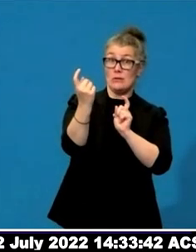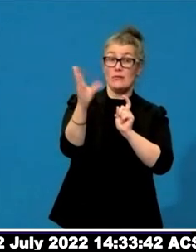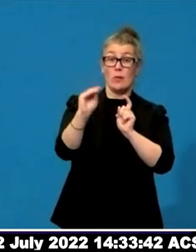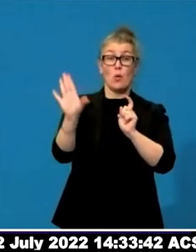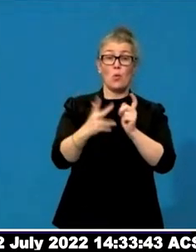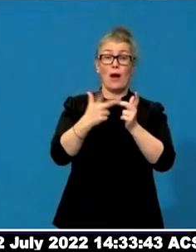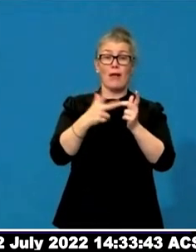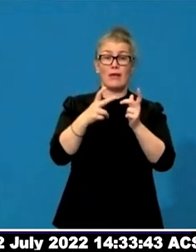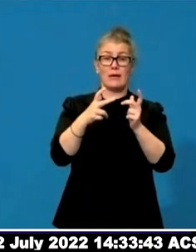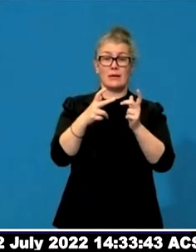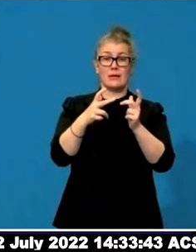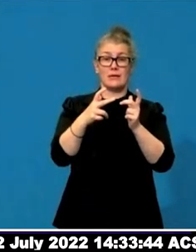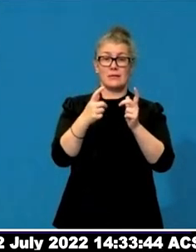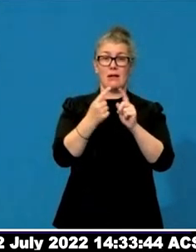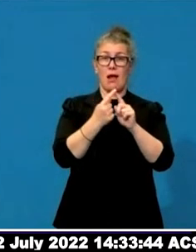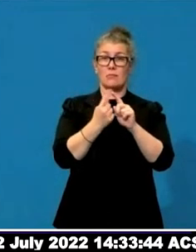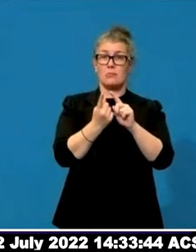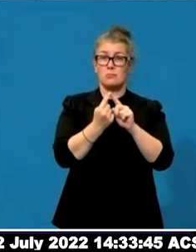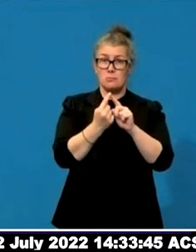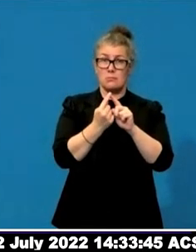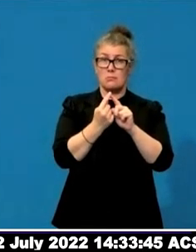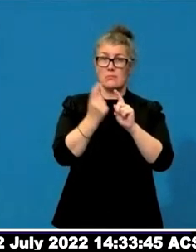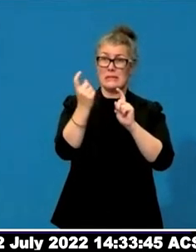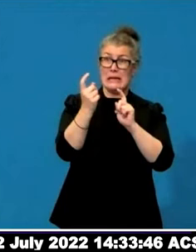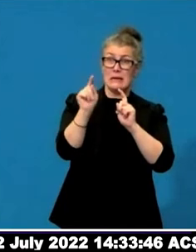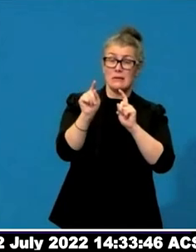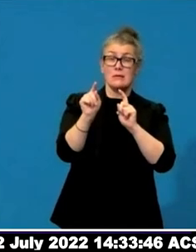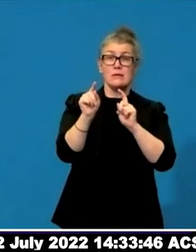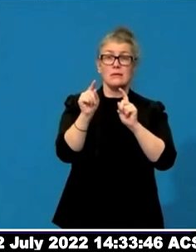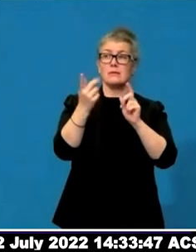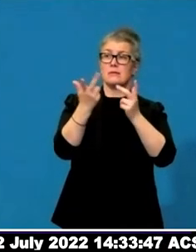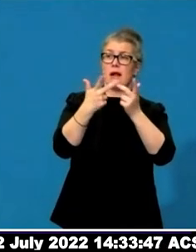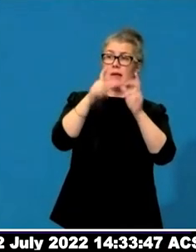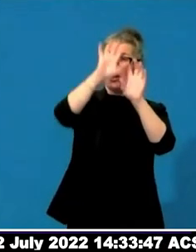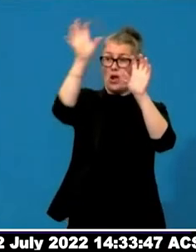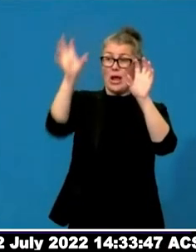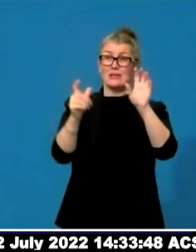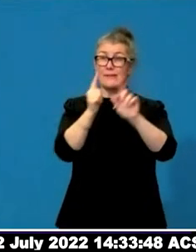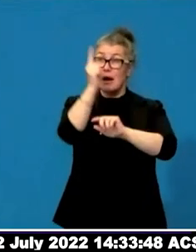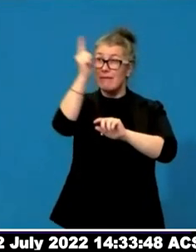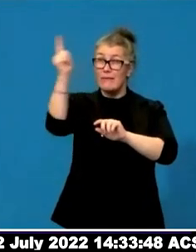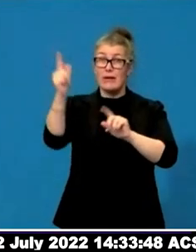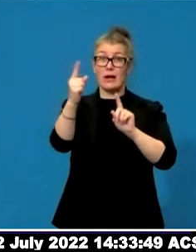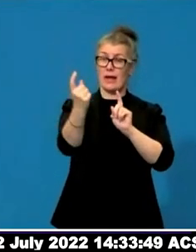Sorry, I'm not sure what you mean. You mentioned having clients in different locations. Yes. Is Yarrabah the closest location you have clients,